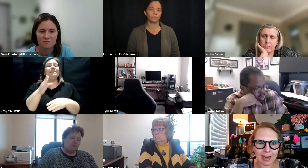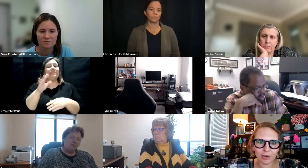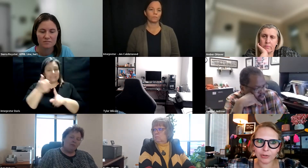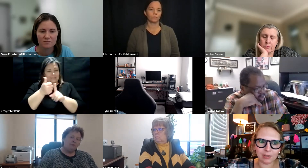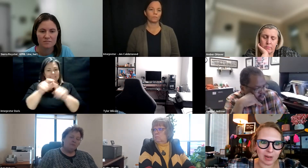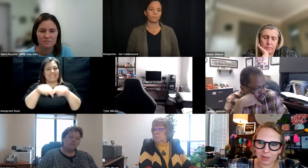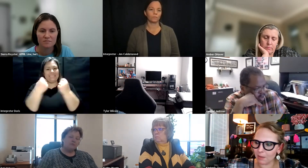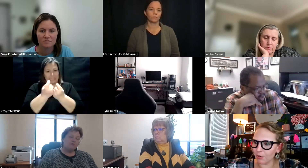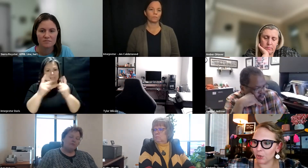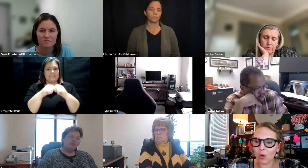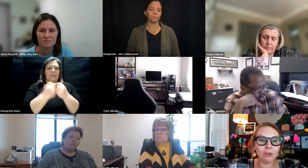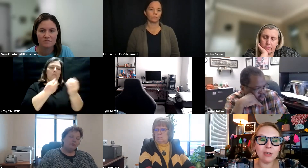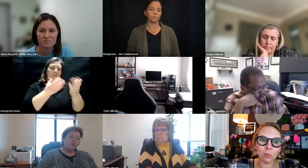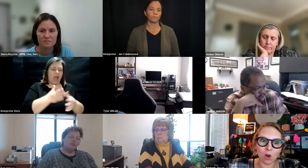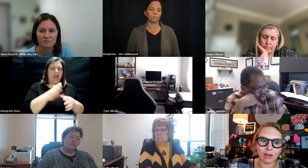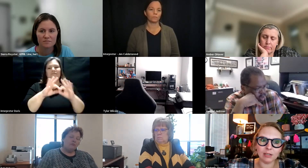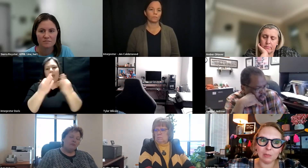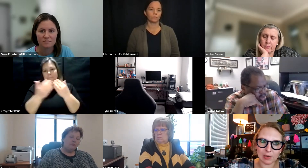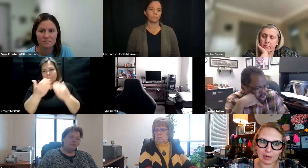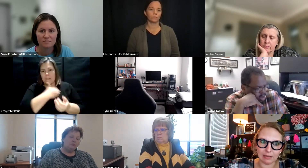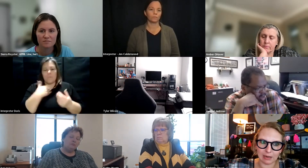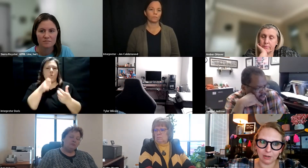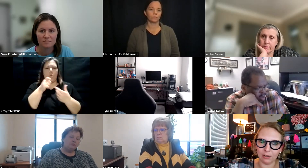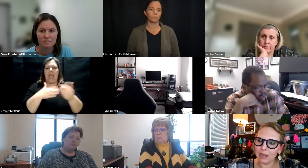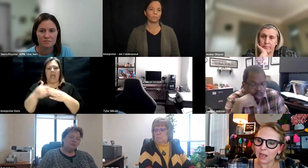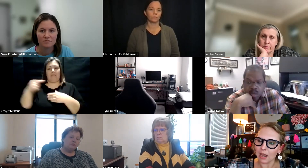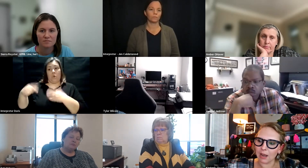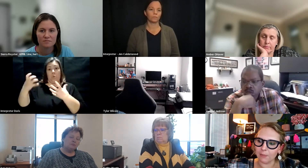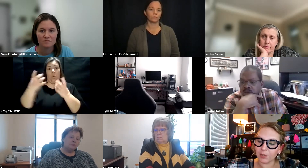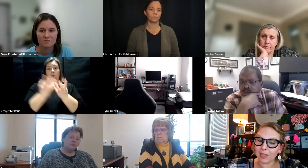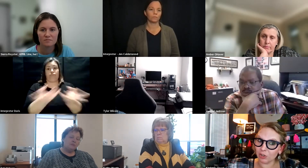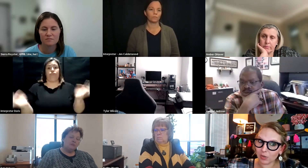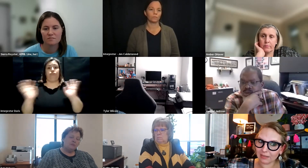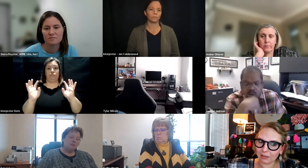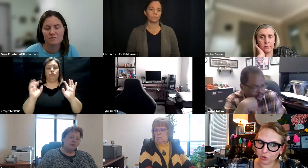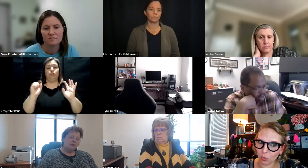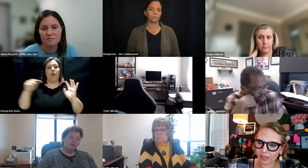What we see in person centered planning is, it is a team. But the individual is supposed to be taking charge. What we see in person-centered planning is, it is a team, and it's a team of providers, family members whoever they want to be.